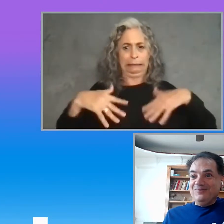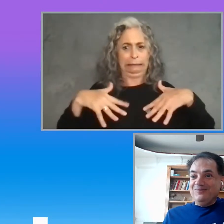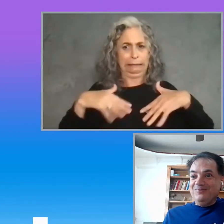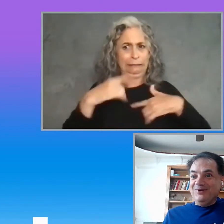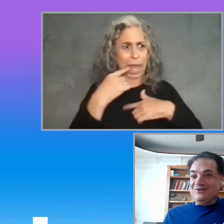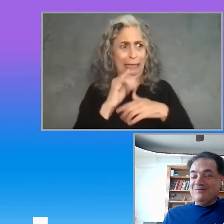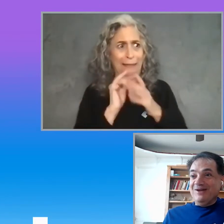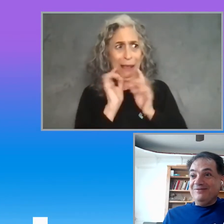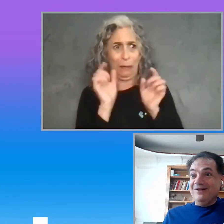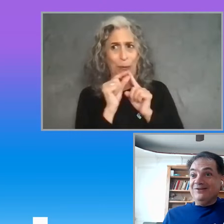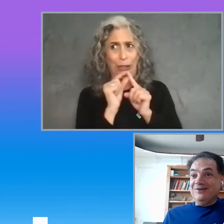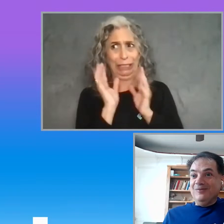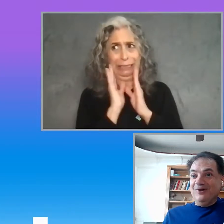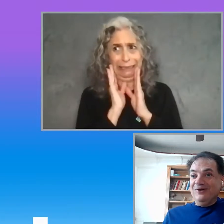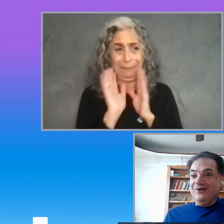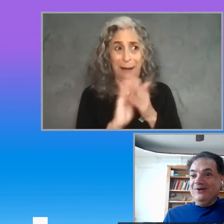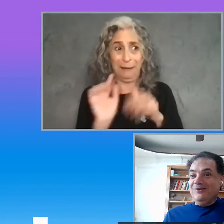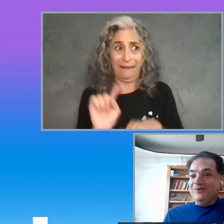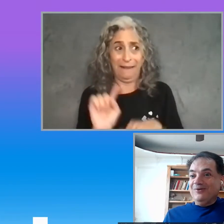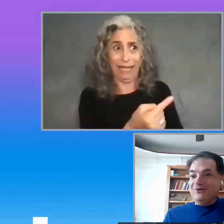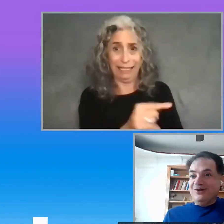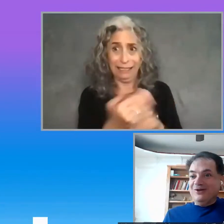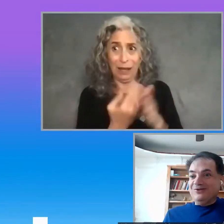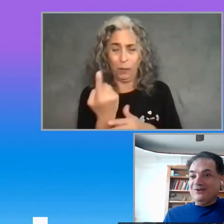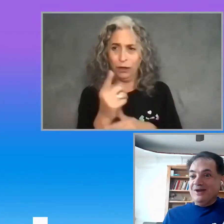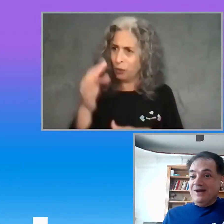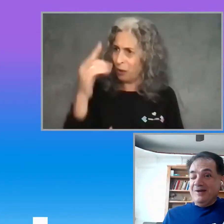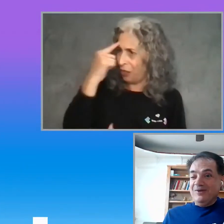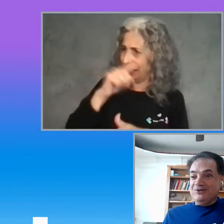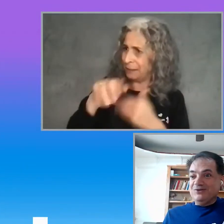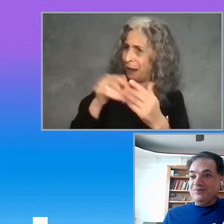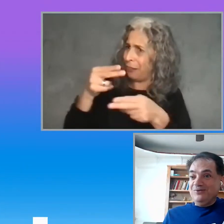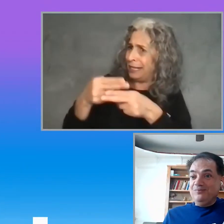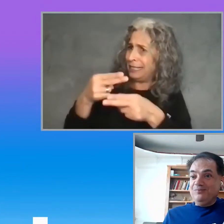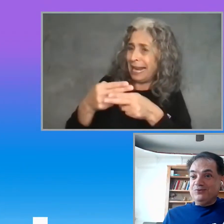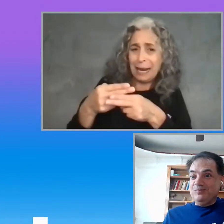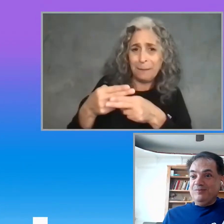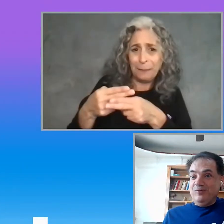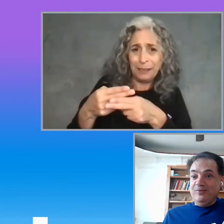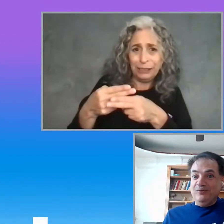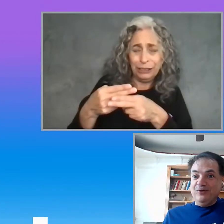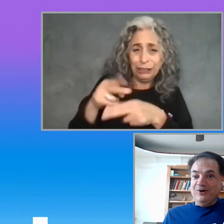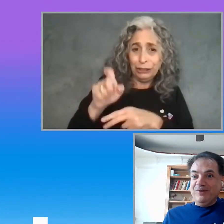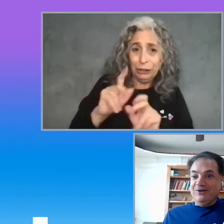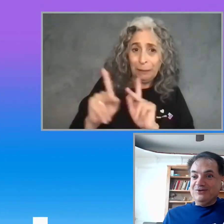to say that because it may offend someone. What are your thoughts on the name and should